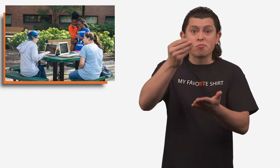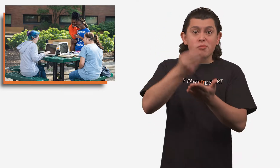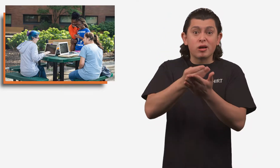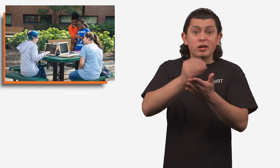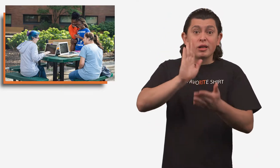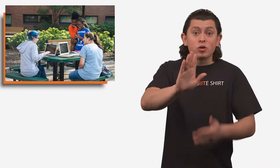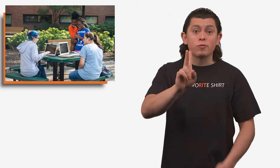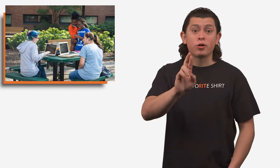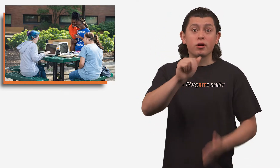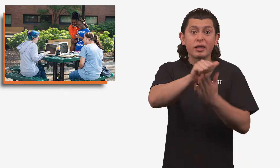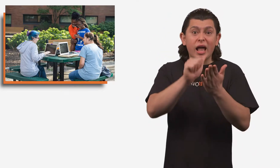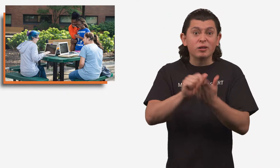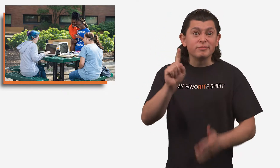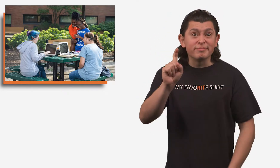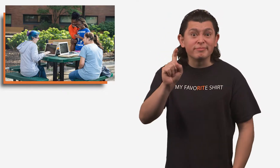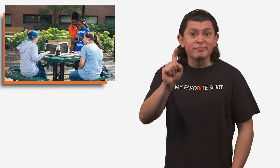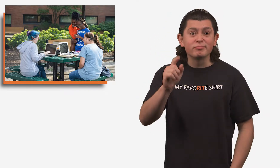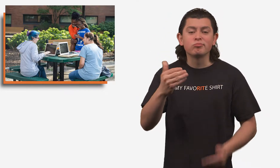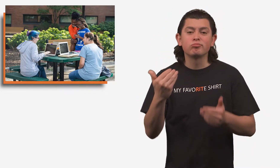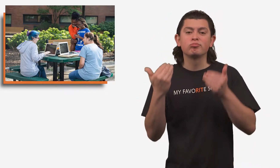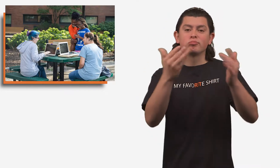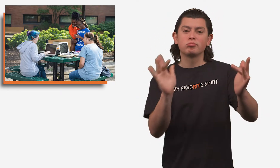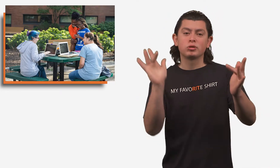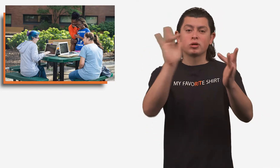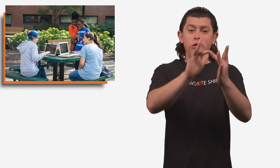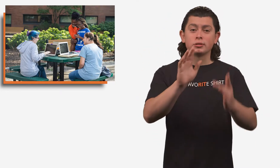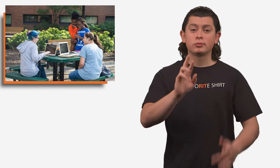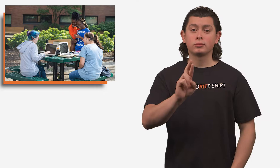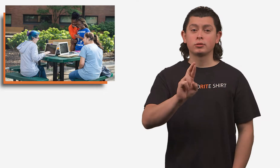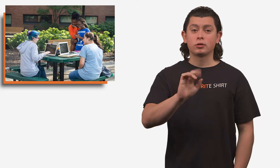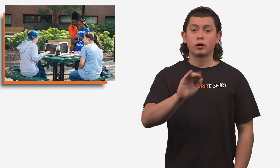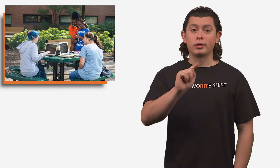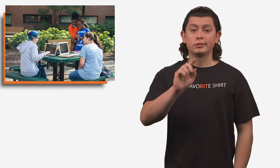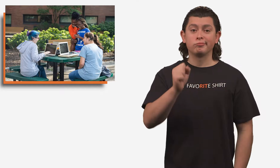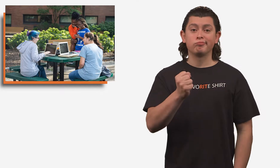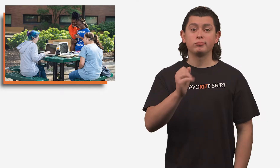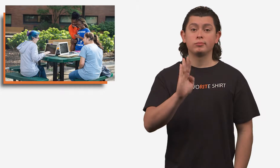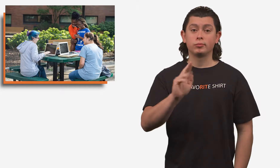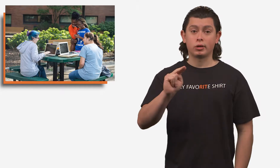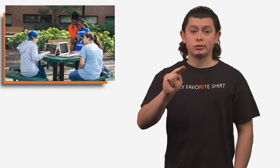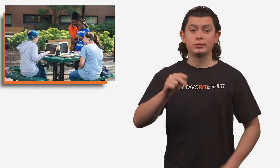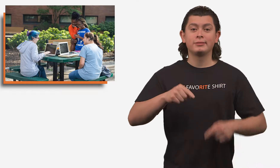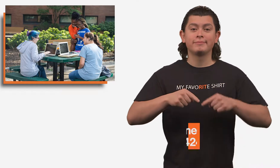AND THE MONEY IS IN YOUR VR ACCOUNT? YOU CAN CALL RIT's BARNES & NOBLE AT...